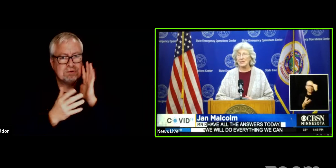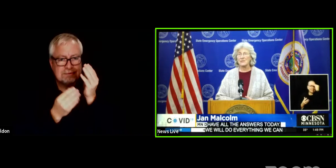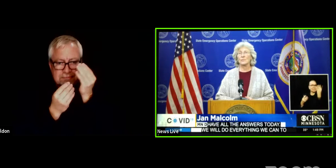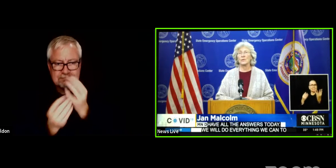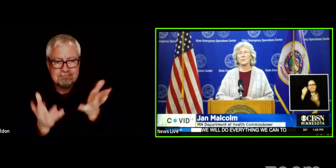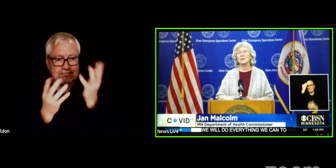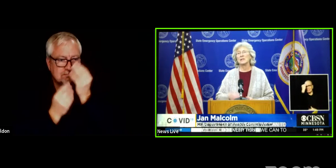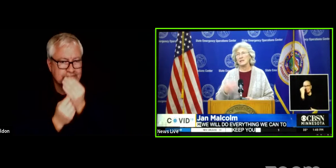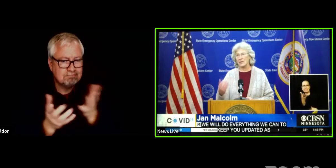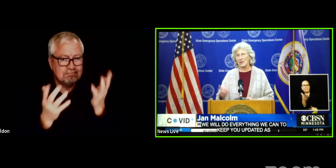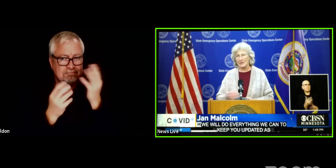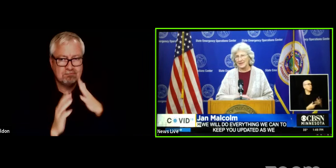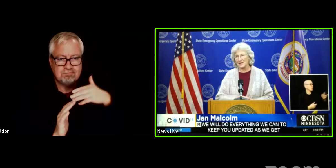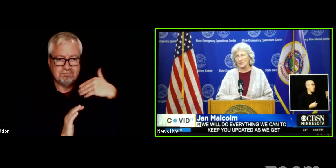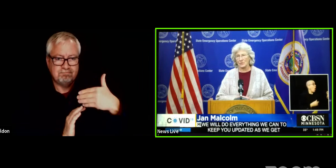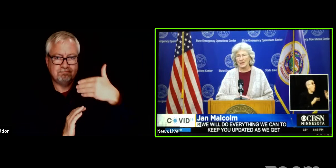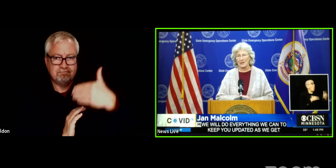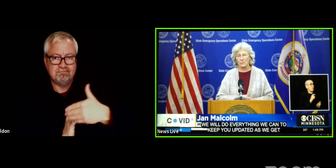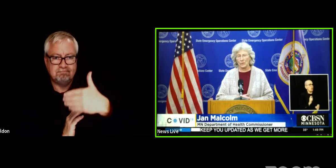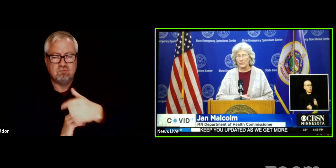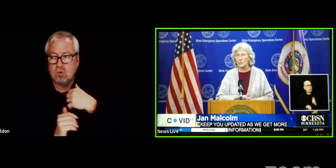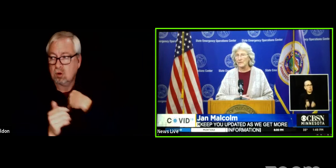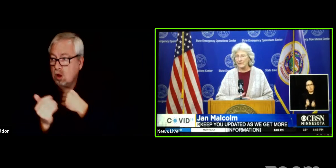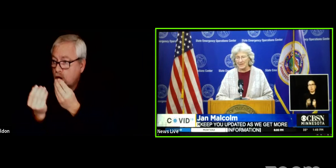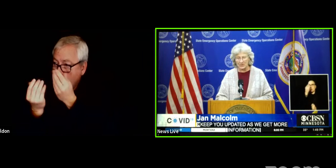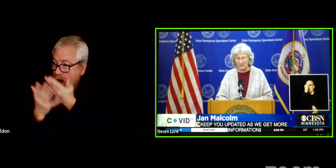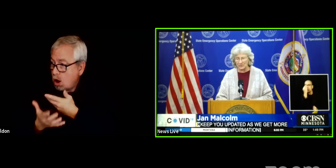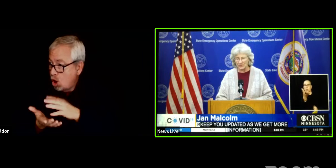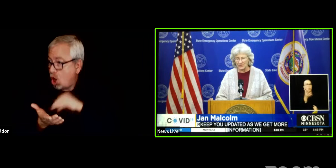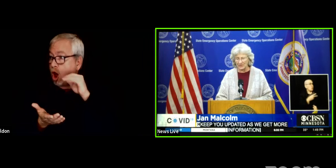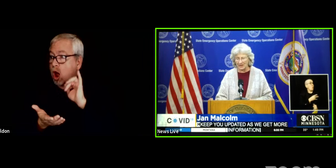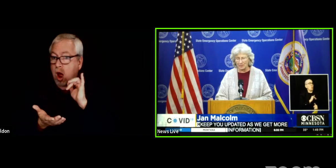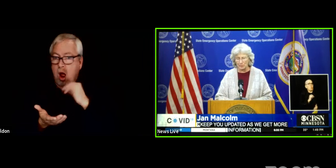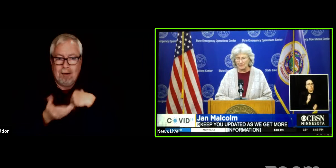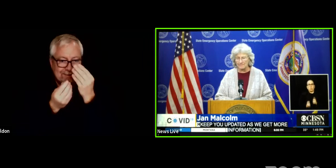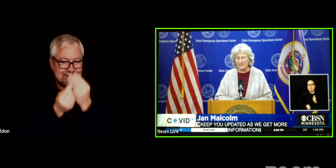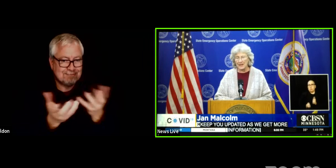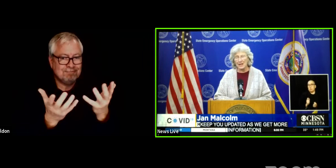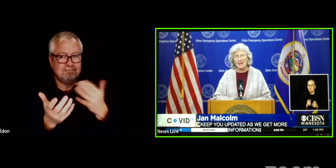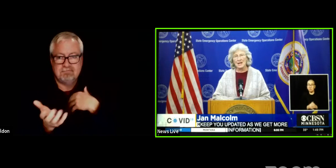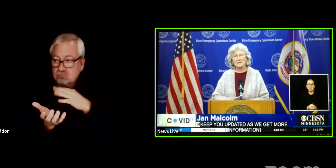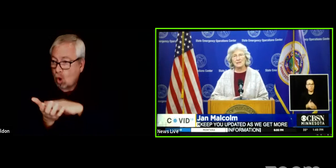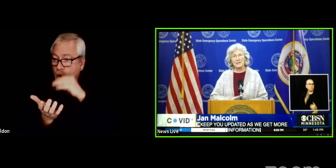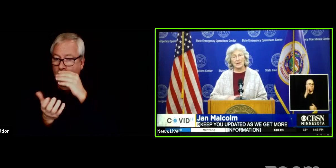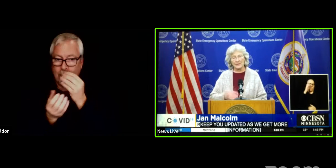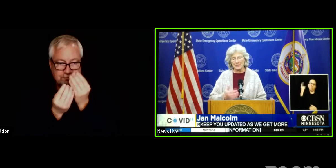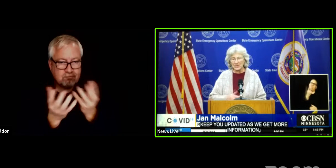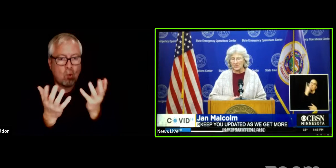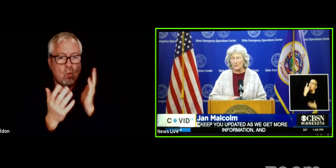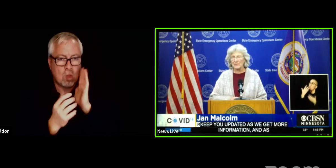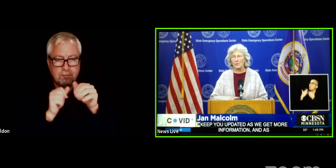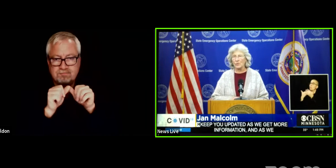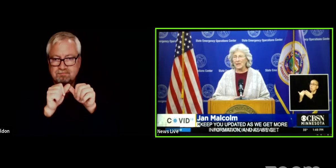THINGS, WE'LL CONTINUE TO UPDATE YOU WITH NEW INFORMATION AS SOON AS IT'S AVAILABLE. AS THE GOVERNOR MENTIONED, WE'VE BEEN WORKING